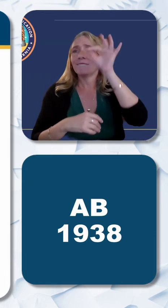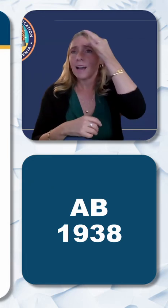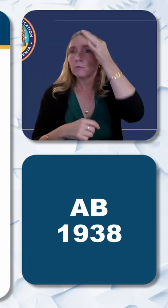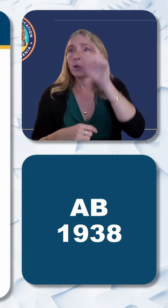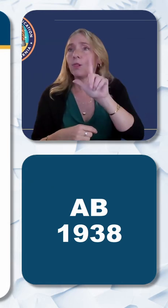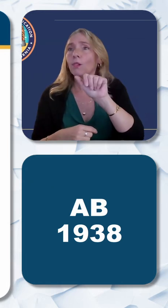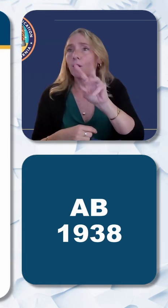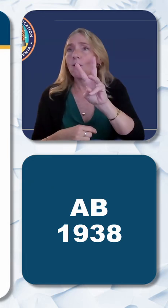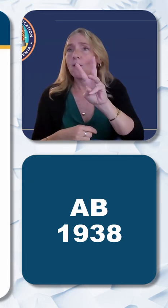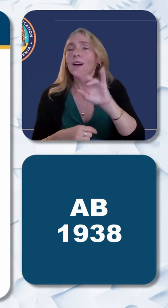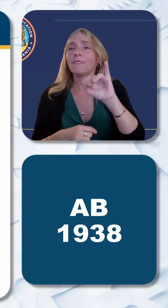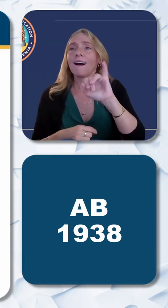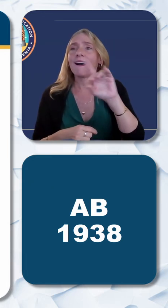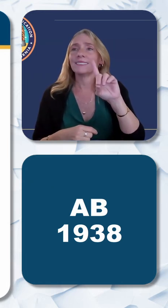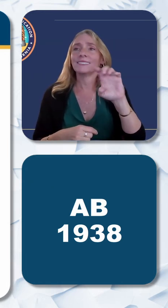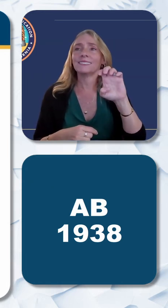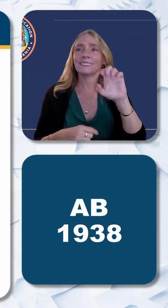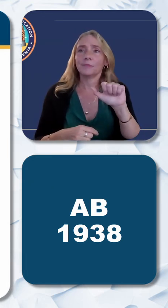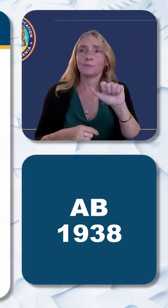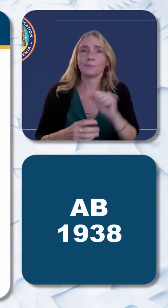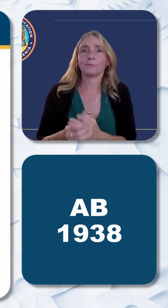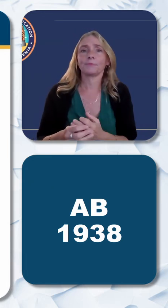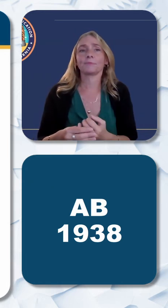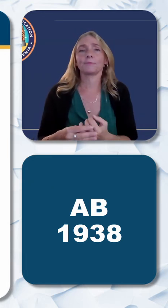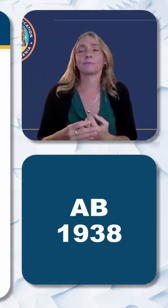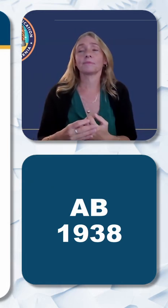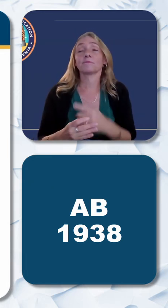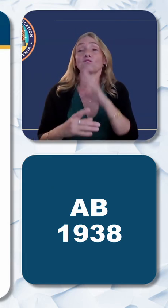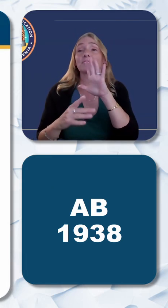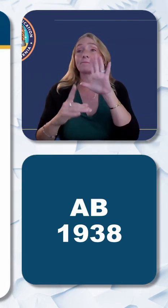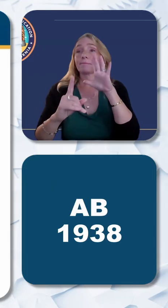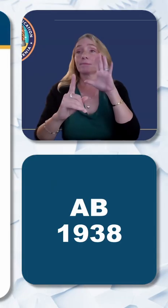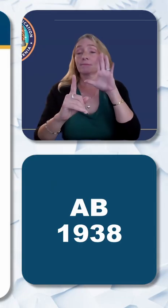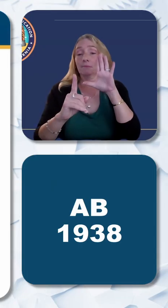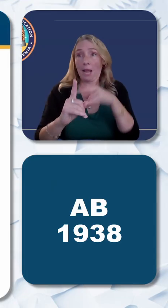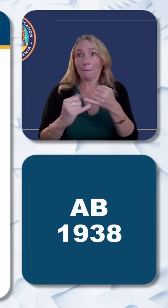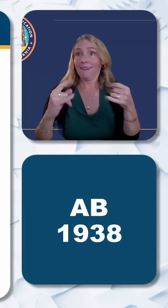appropriate public education and LRE requirements under federal law and IDEA.